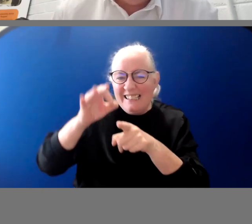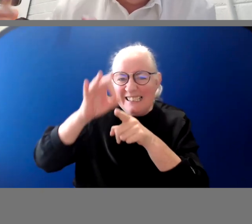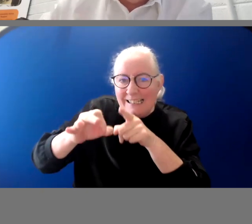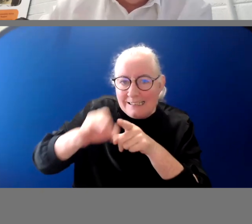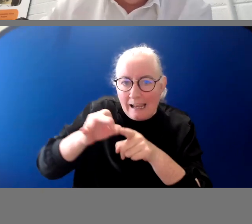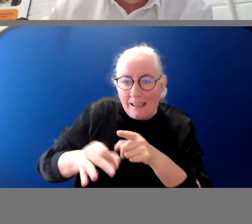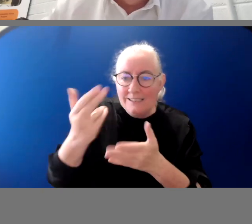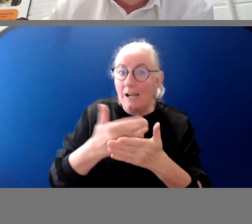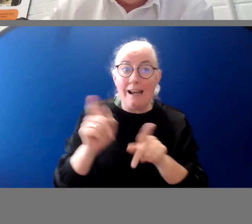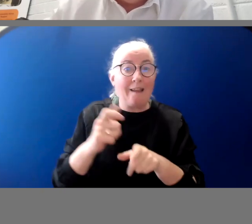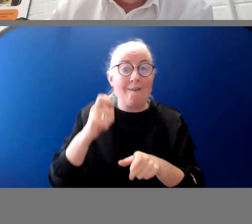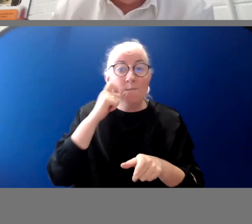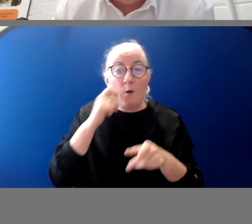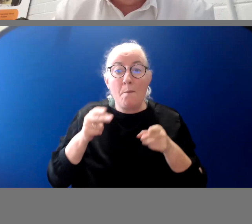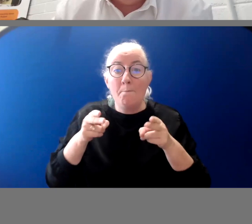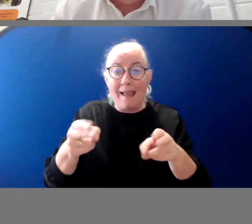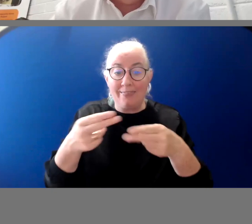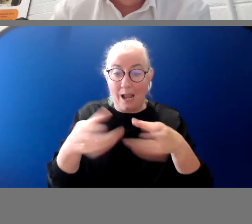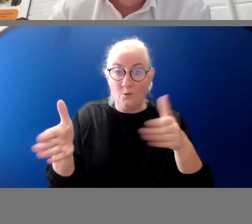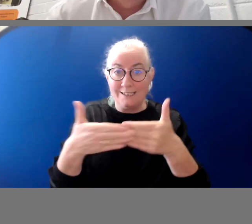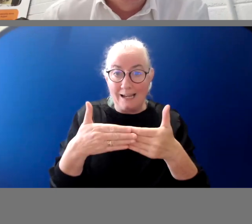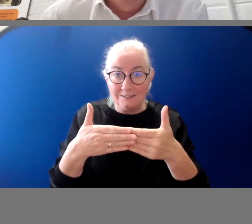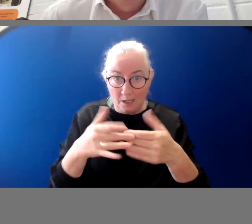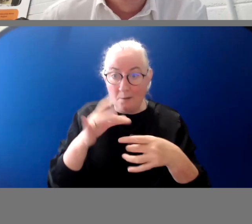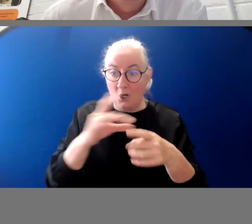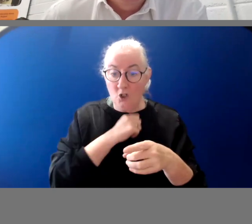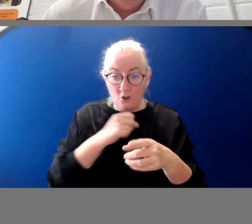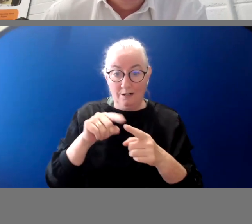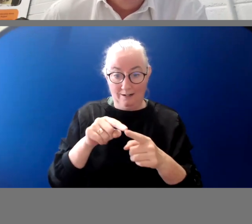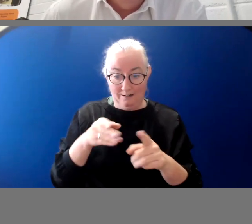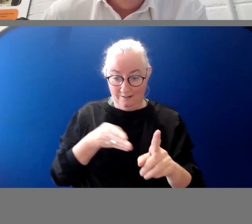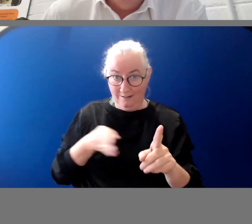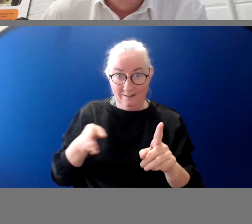paths outside the doors so that your doors are recessed out of the circulation route is one is